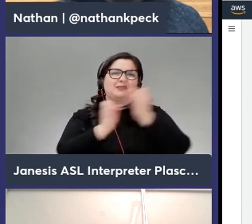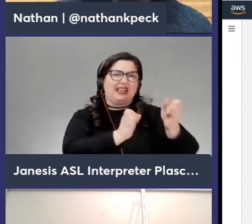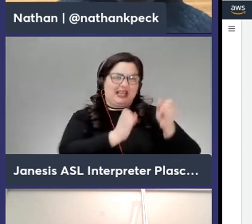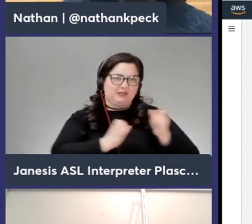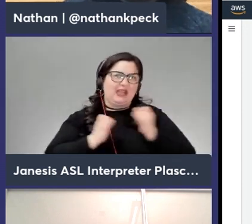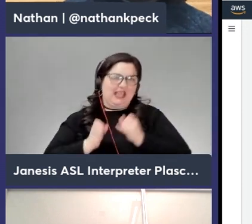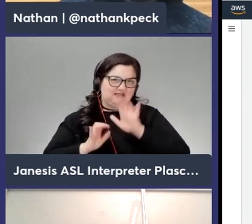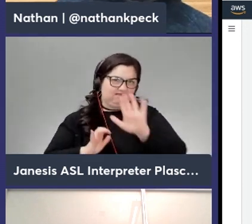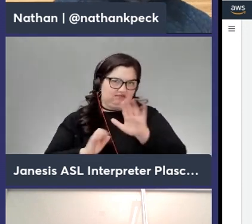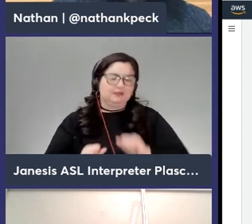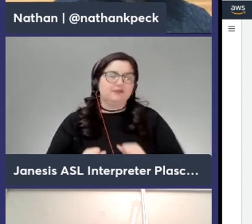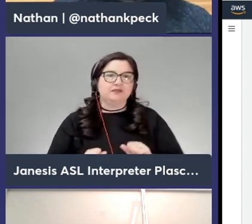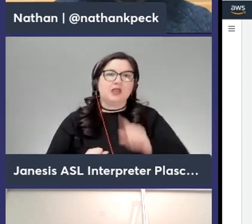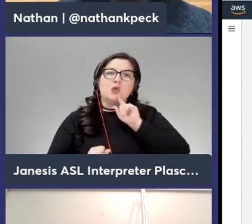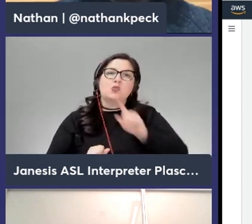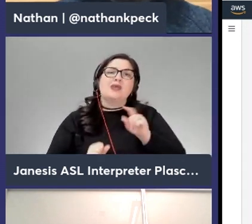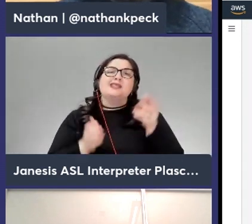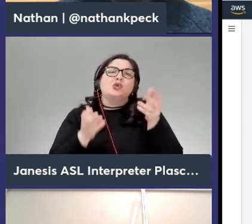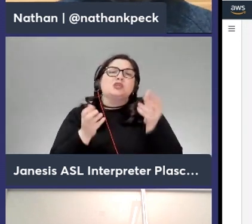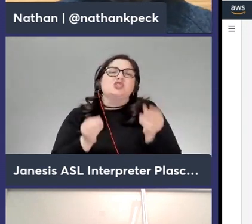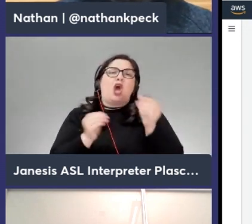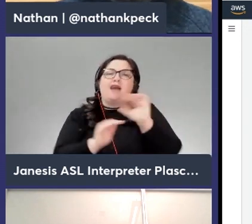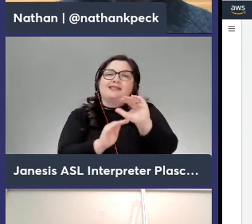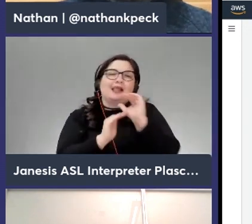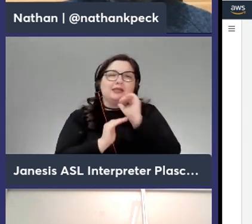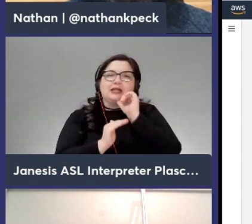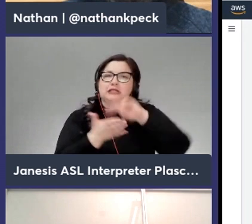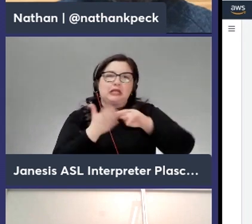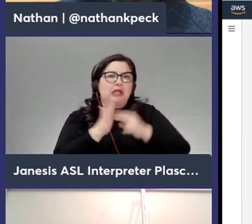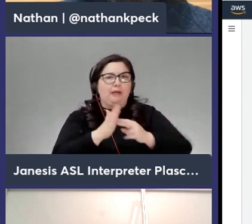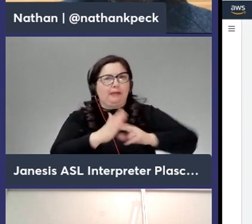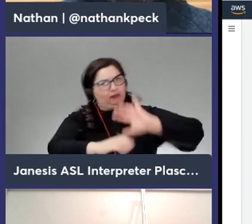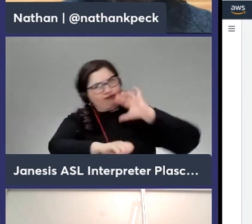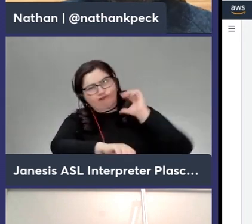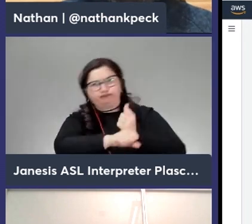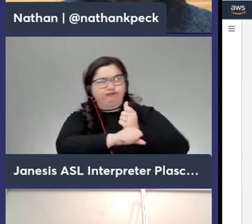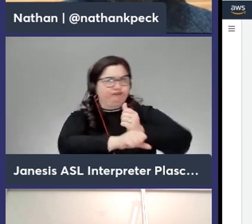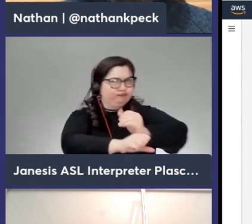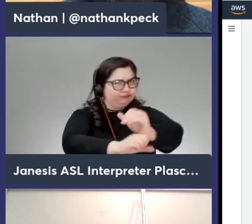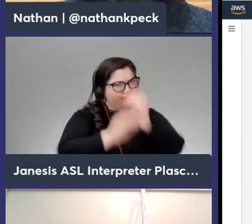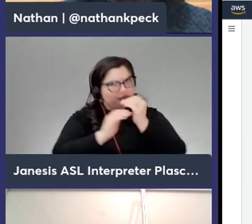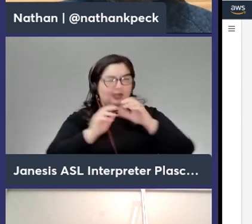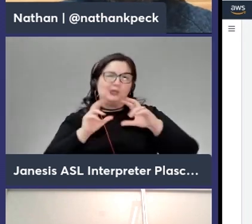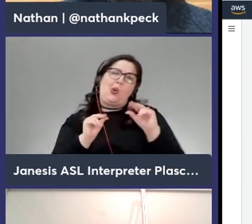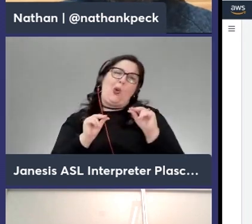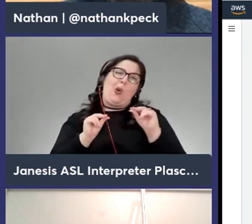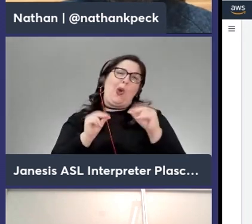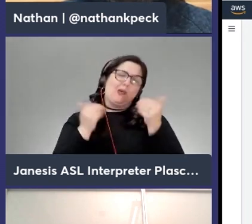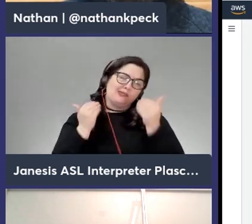So these are soft limitations that we have placed in our system, but customers are welcome to reach out to us for exceptions.